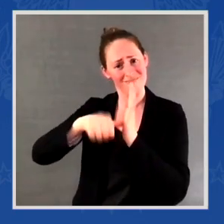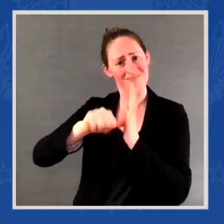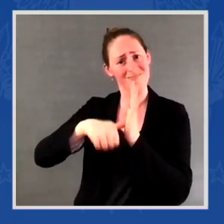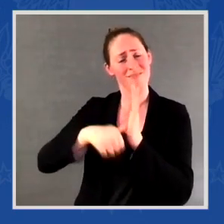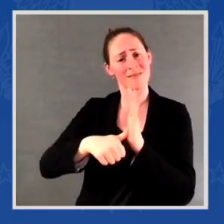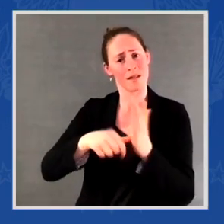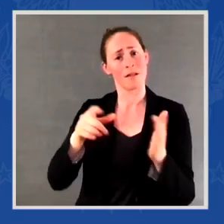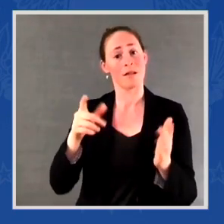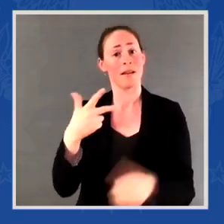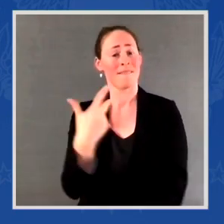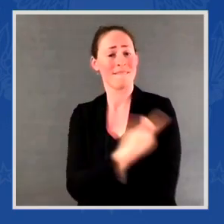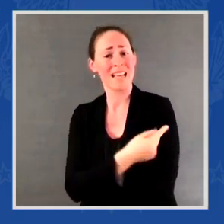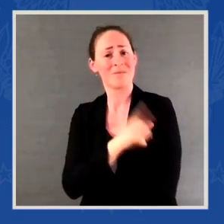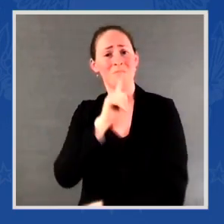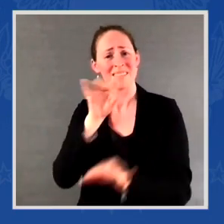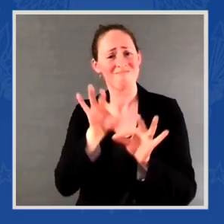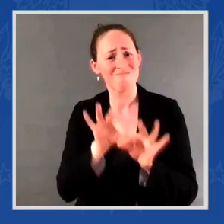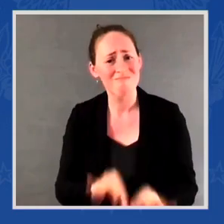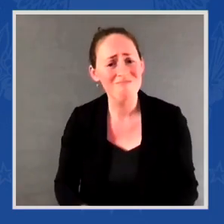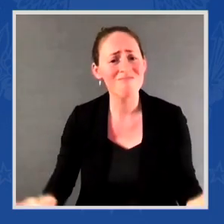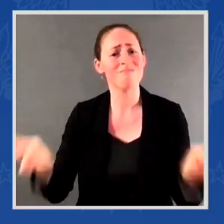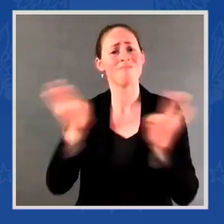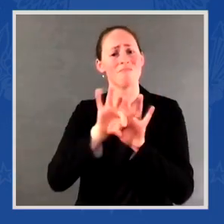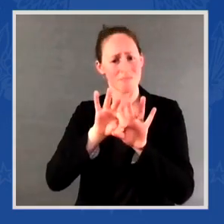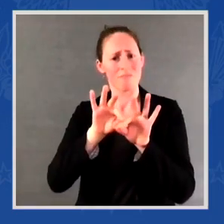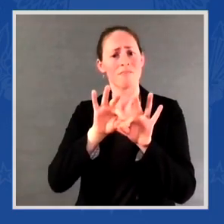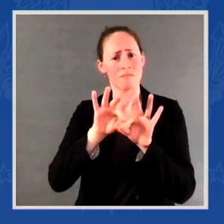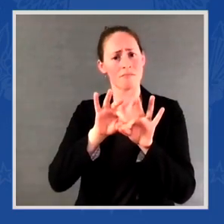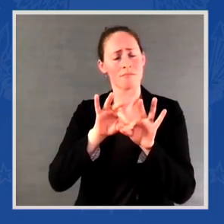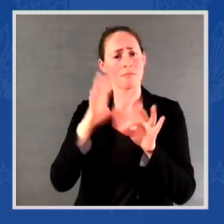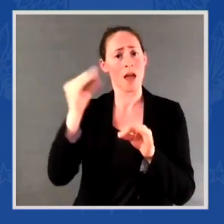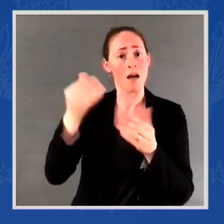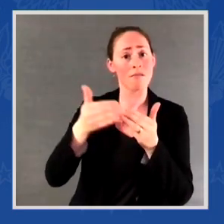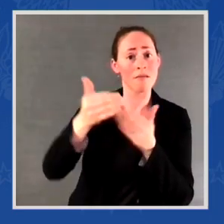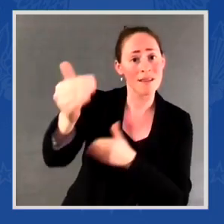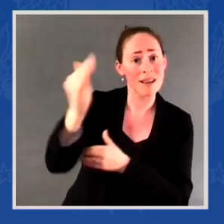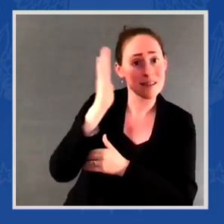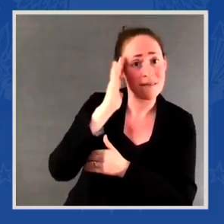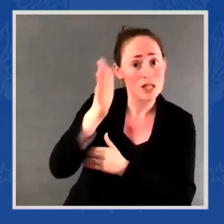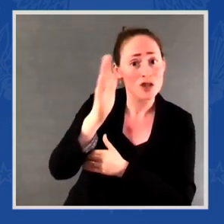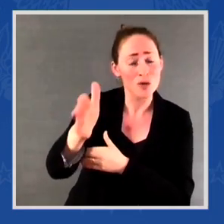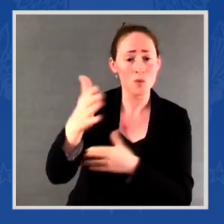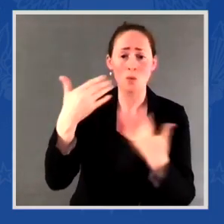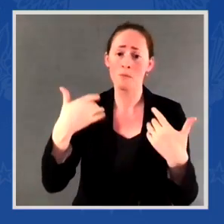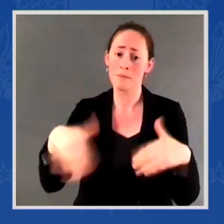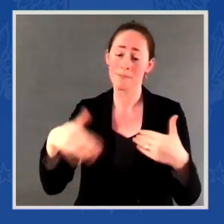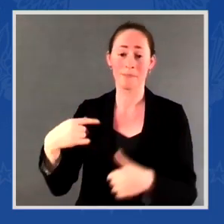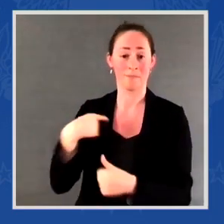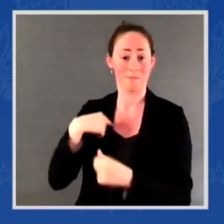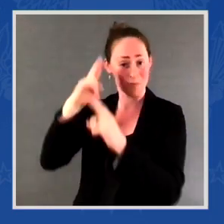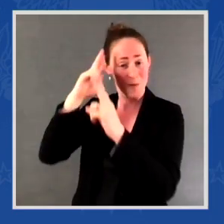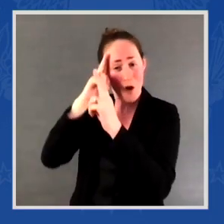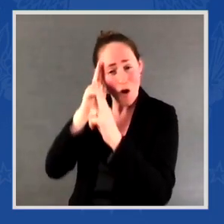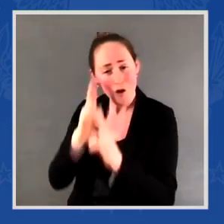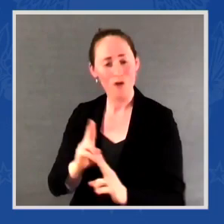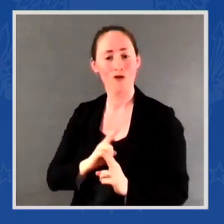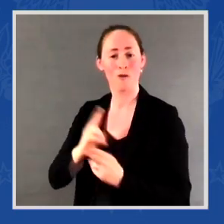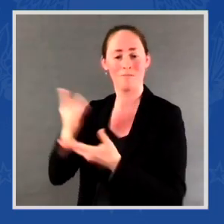It is my honor to introduce one of the leaders ensuring that our communities stay safe, not just in North Carolina, but across the country.